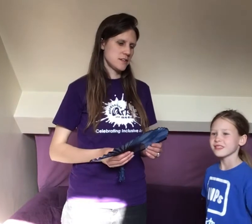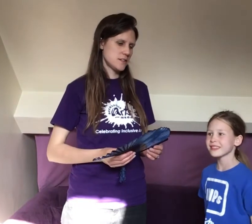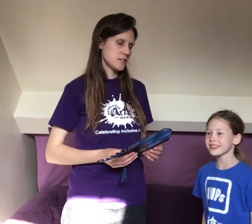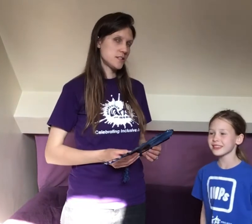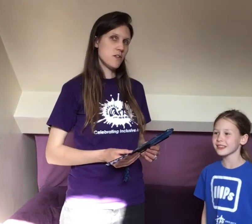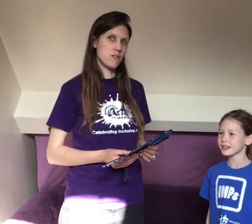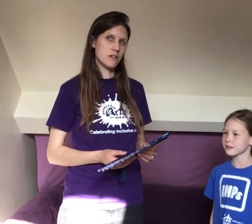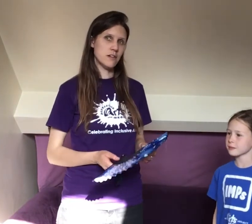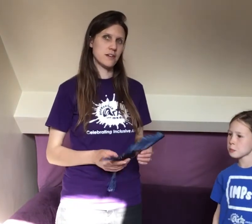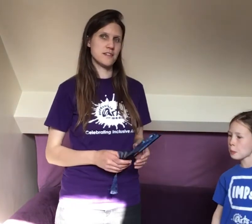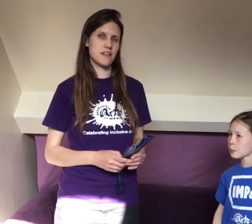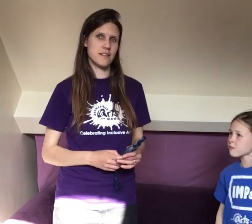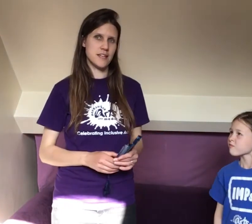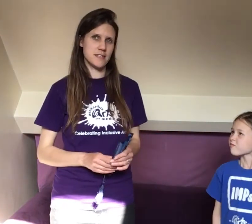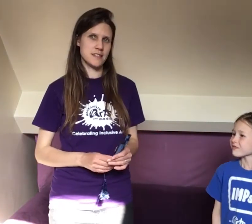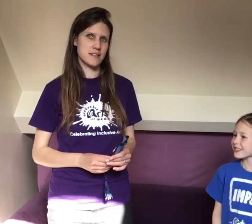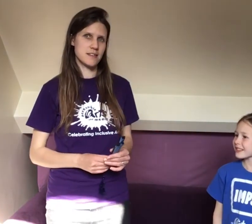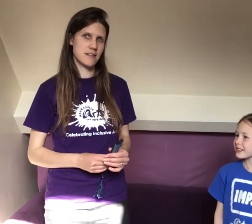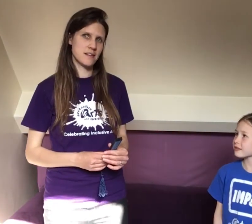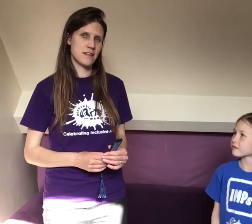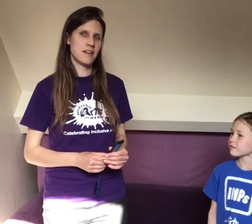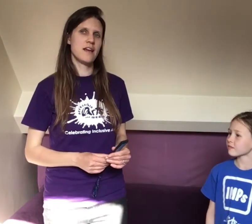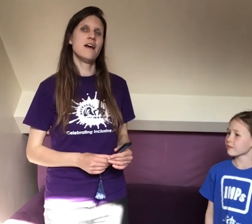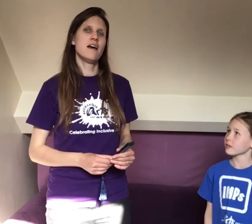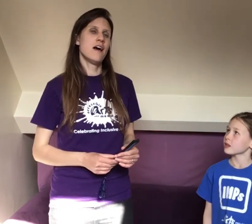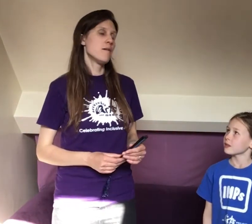So the song goes like this…